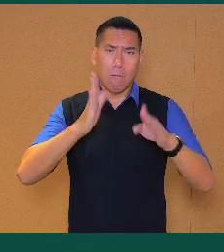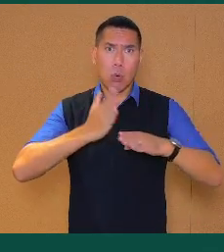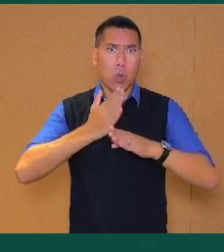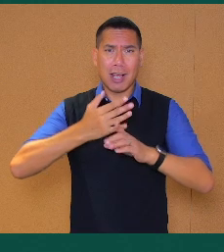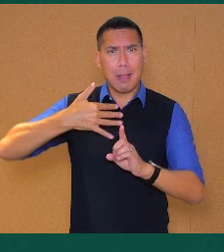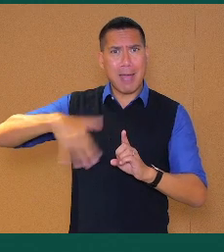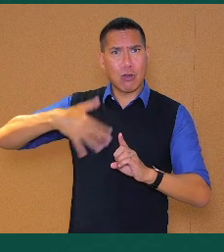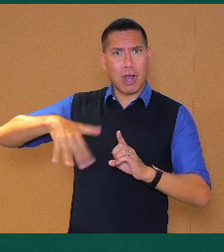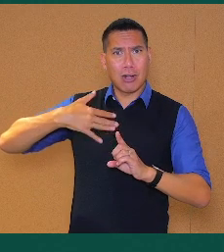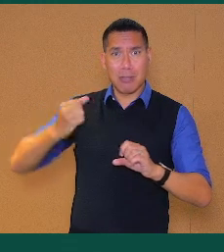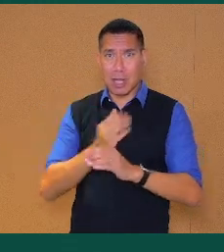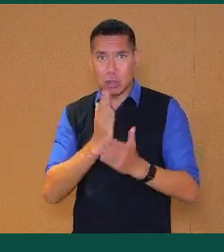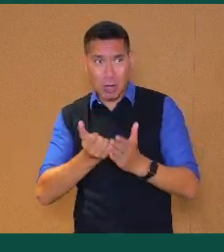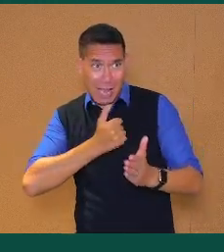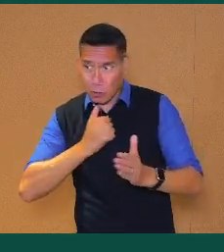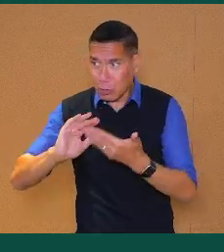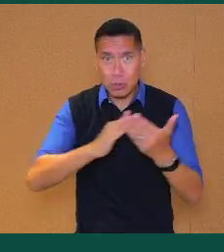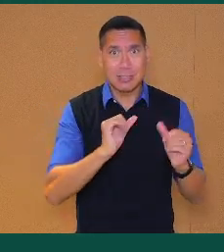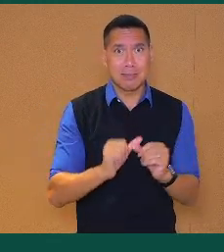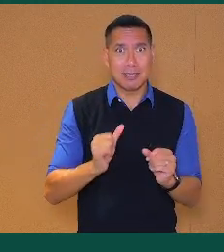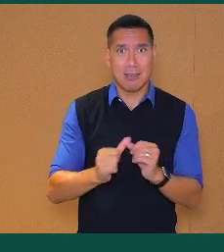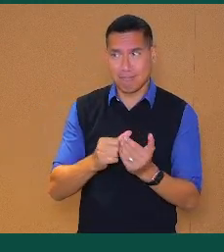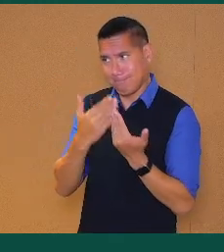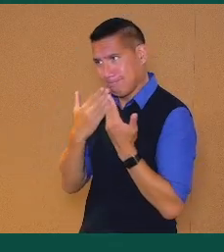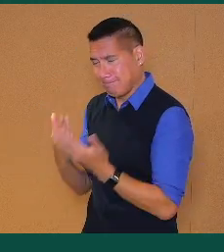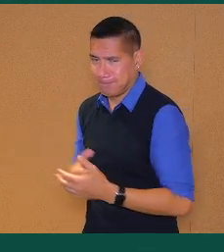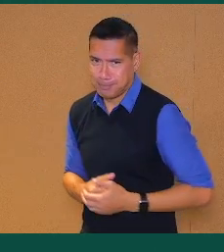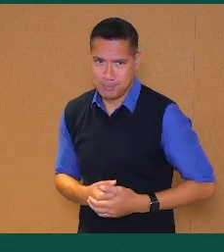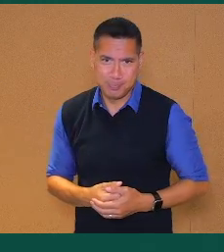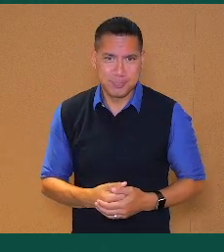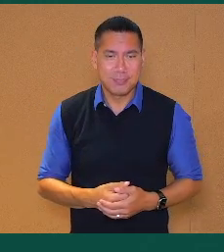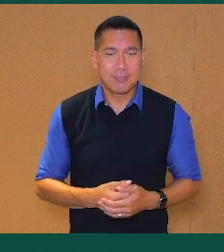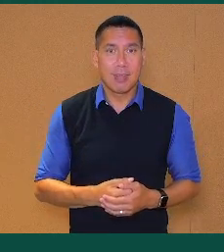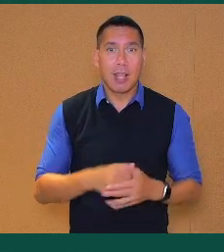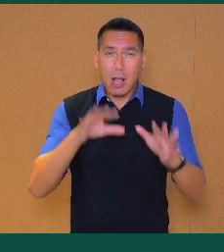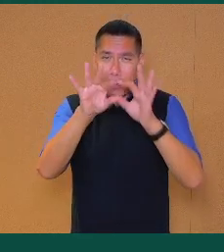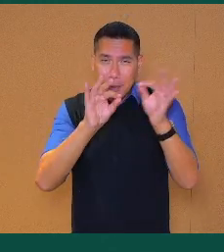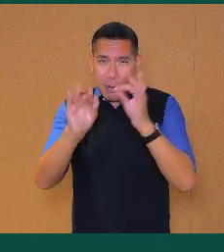communities a better place. >> The finalists for the